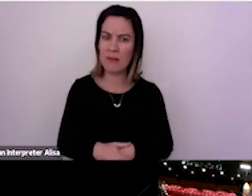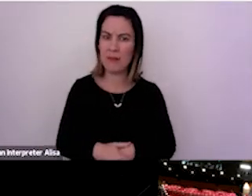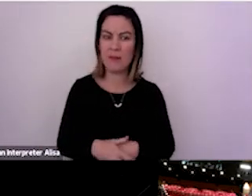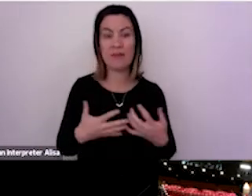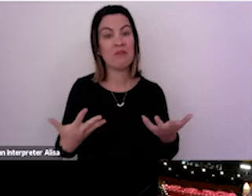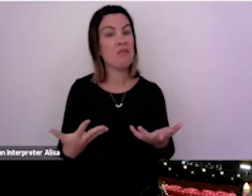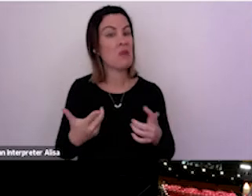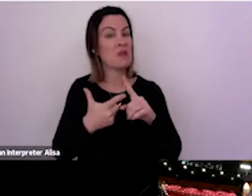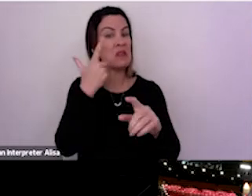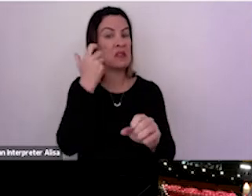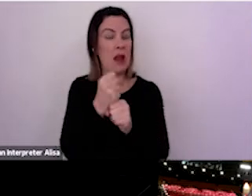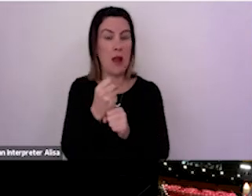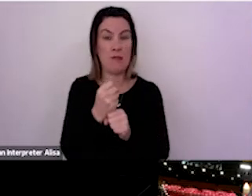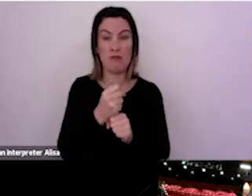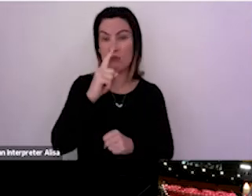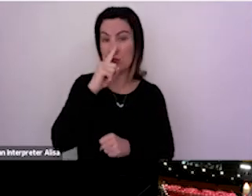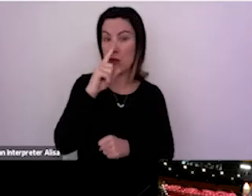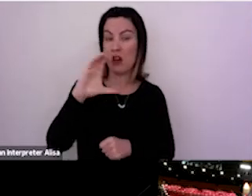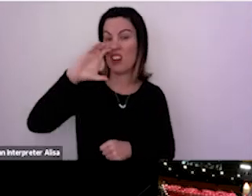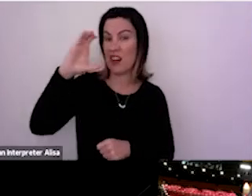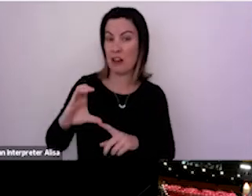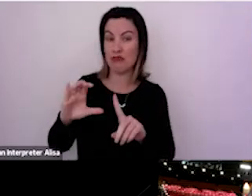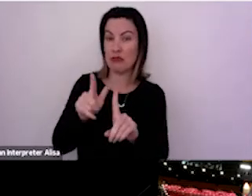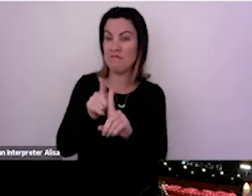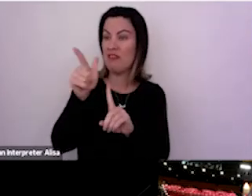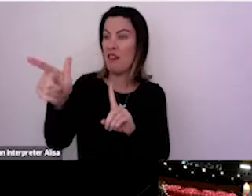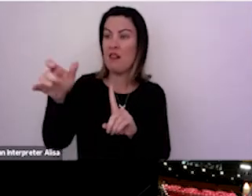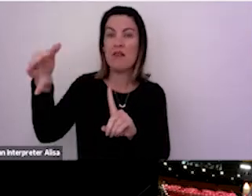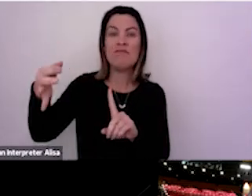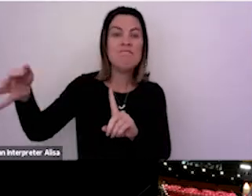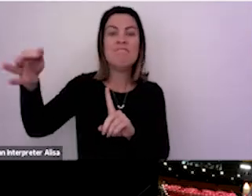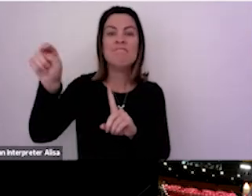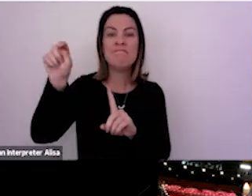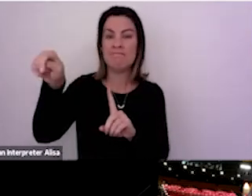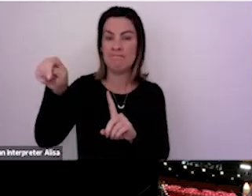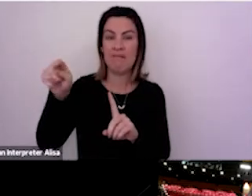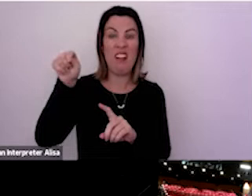people in a regional area, all though they are also likely to have had their plans be affected overall, they are